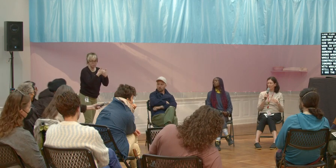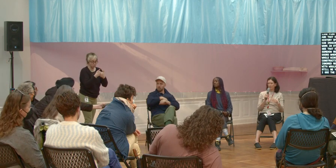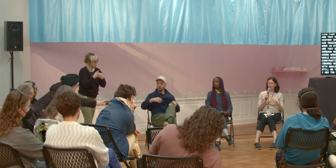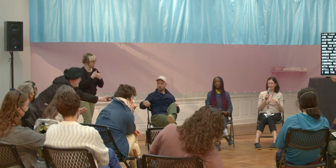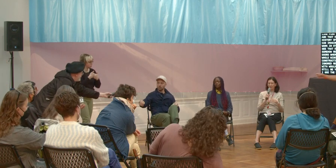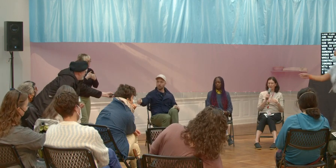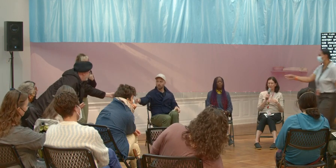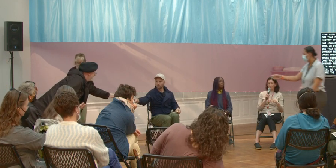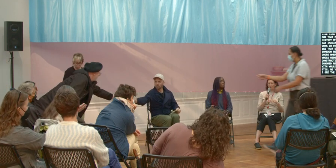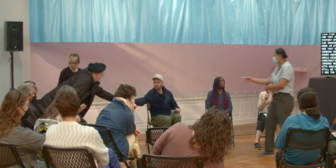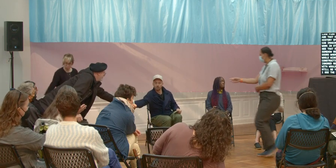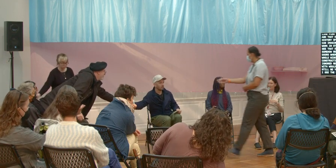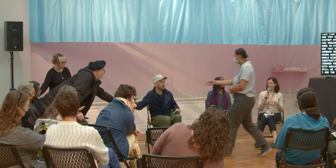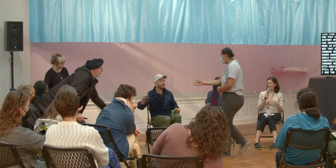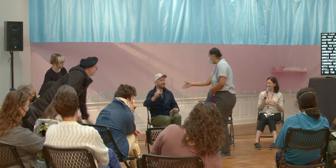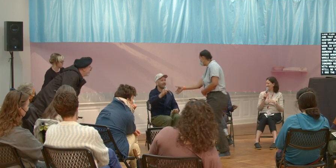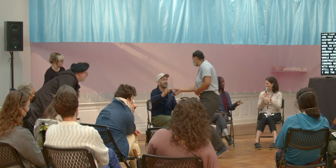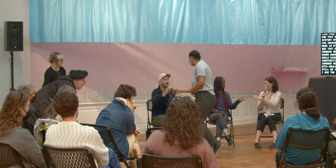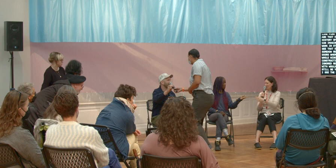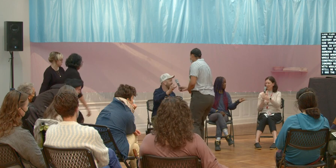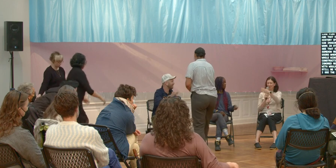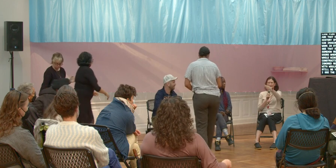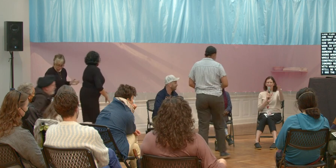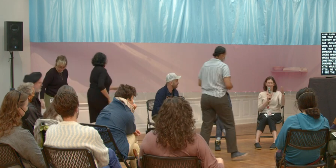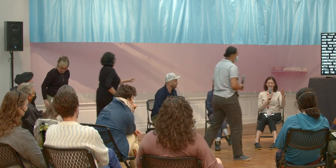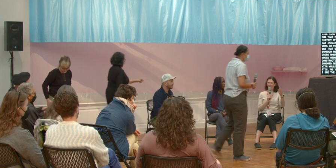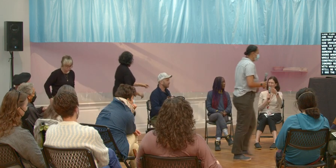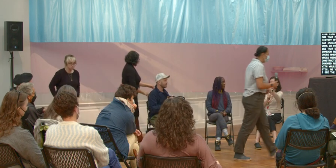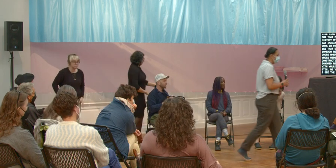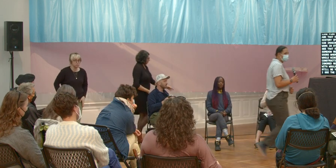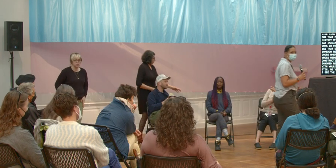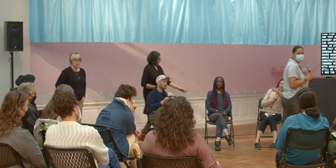Sara Krajewski: This seems like a good provocation to open it up. I think there's